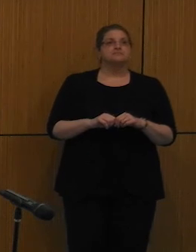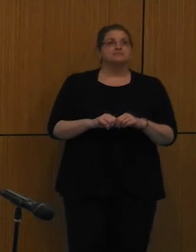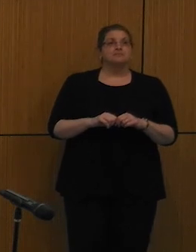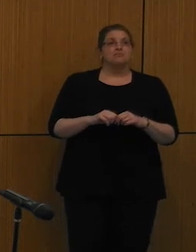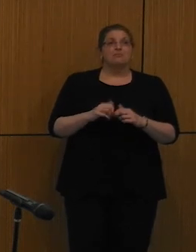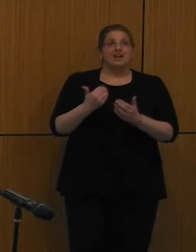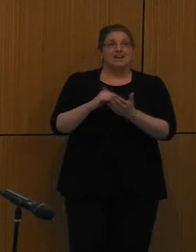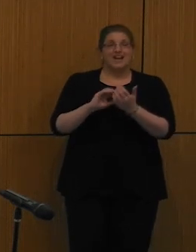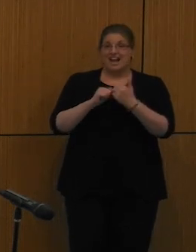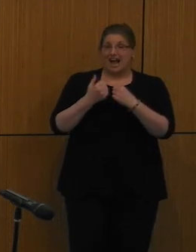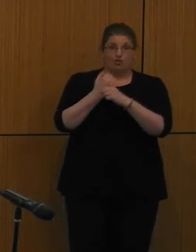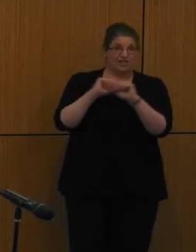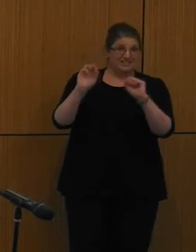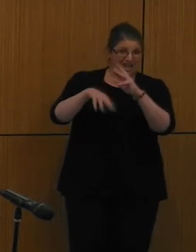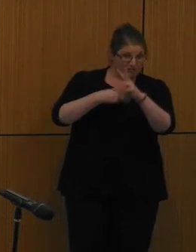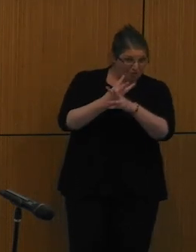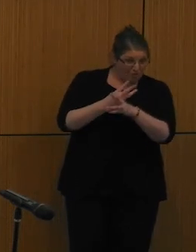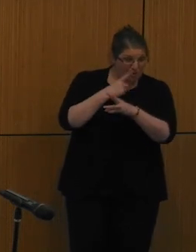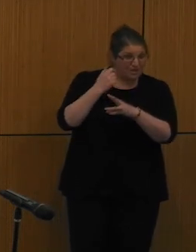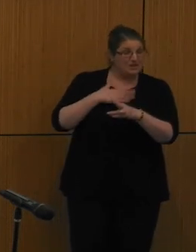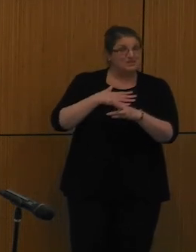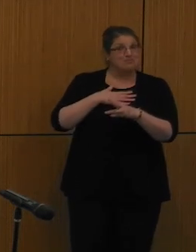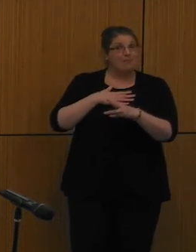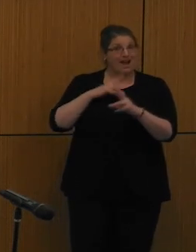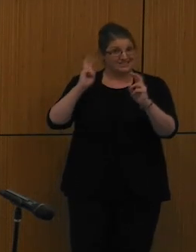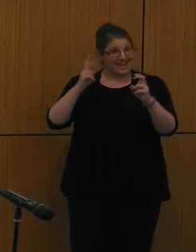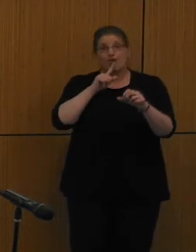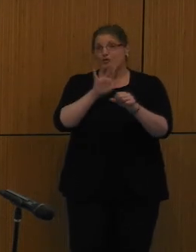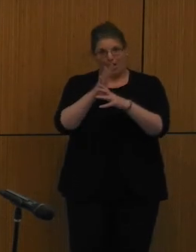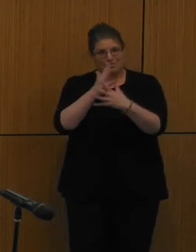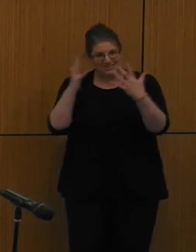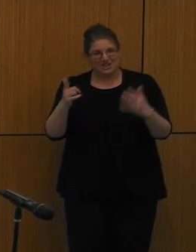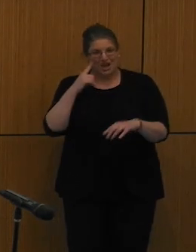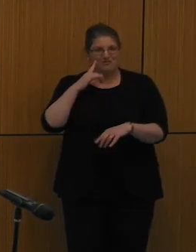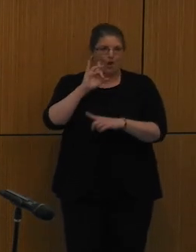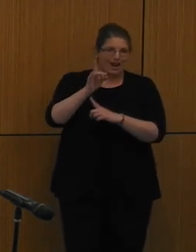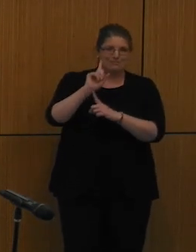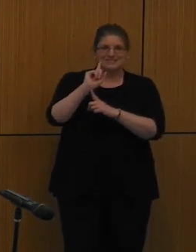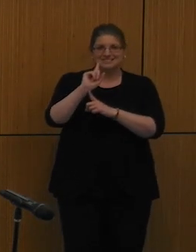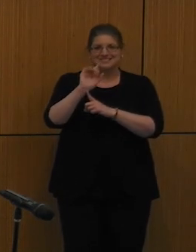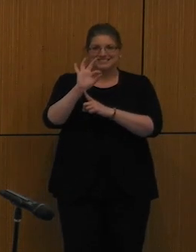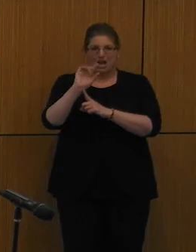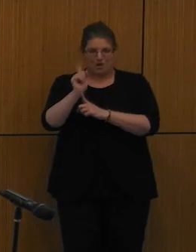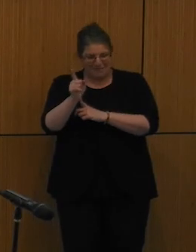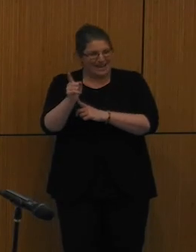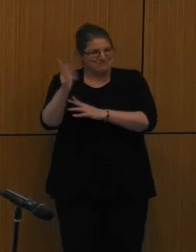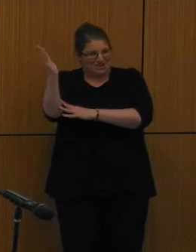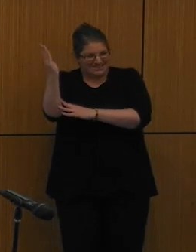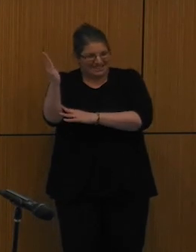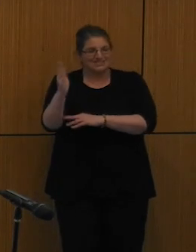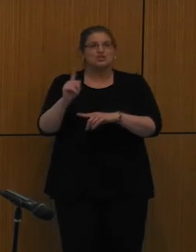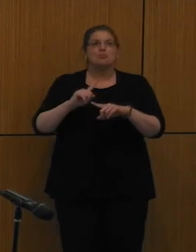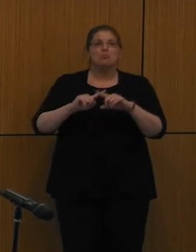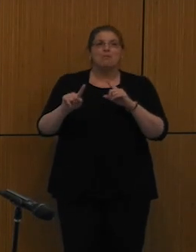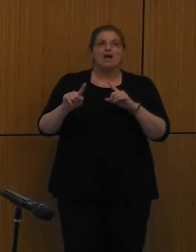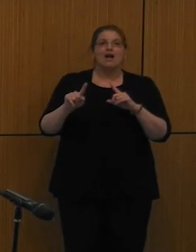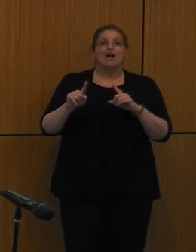of course, with my title, I promised a lot for a 8 to 9 minute, presentation. But the goal is still there, right?